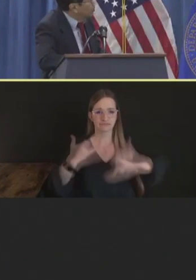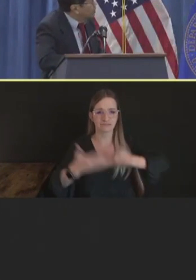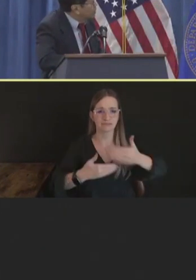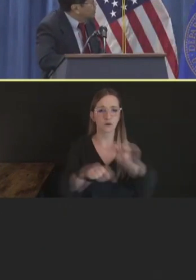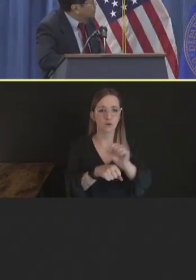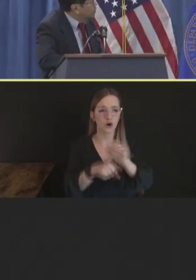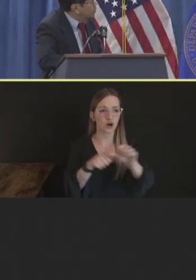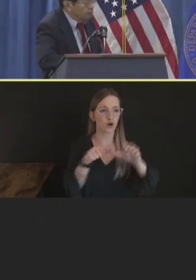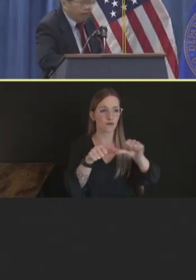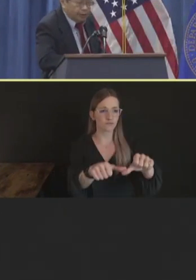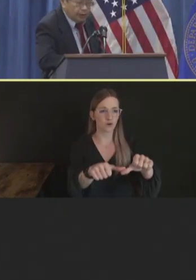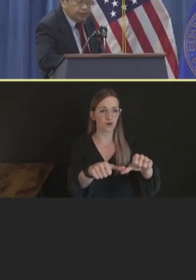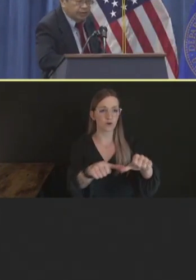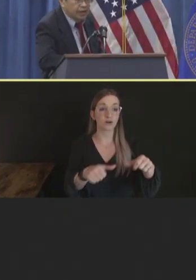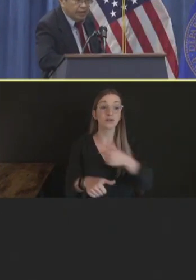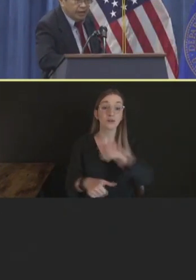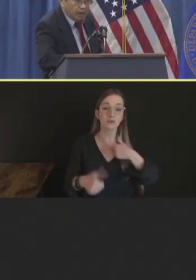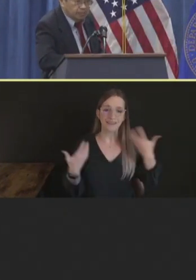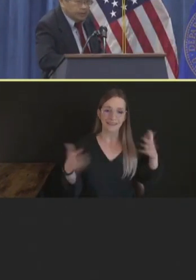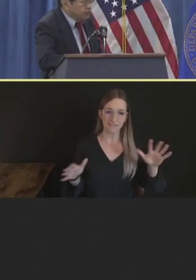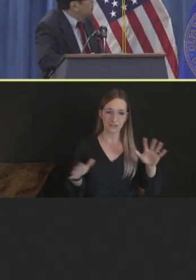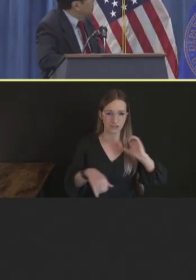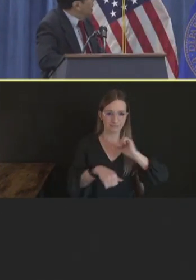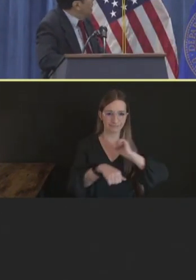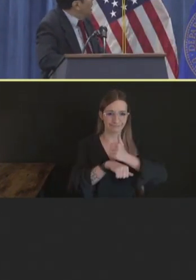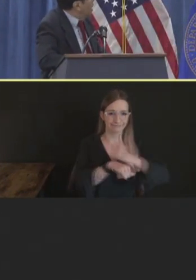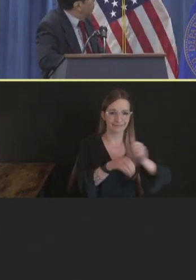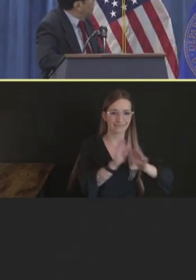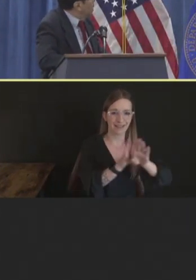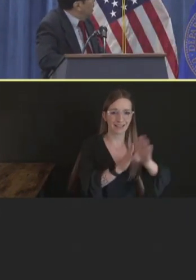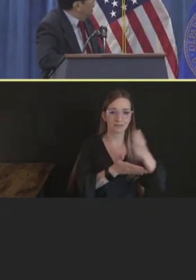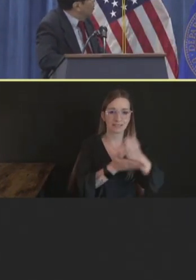We need to continue to evaluate and update them.